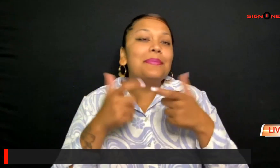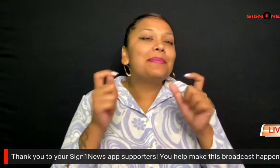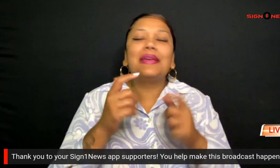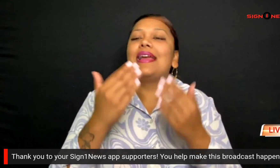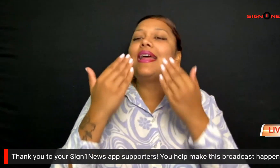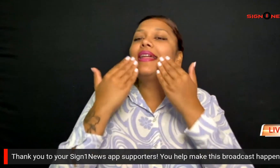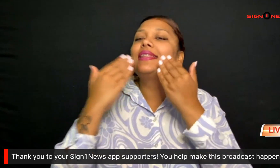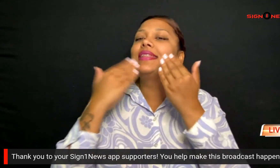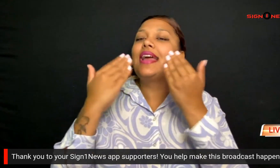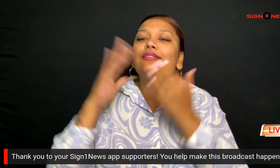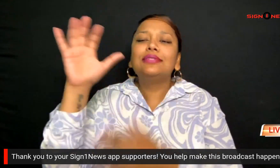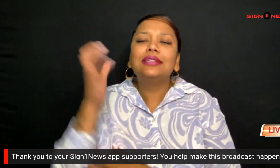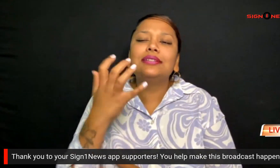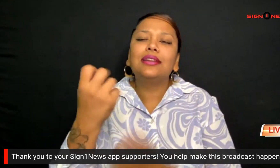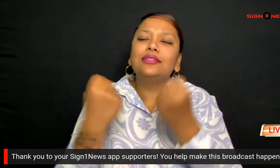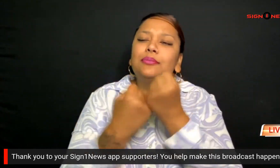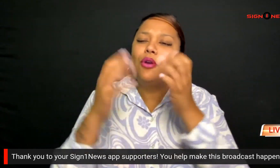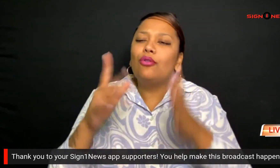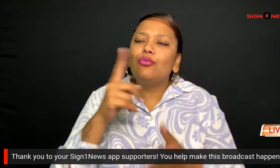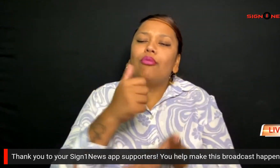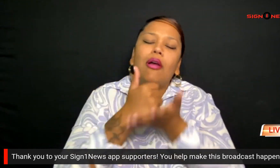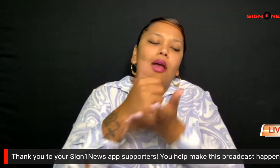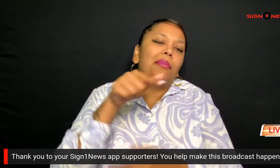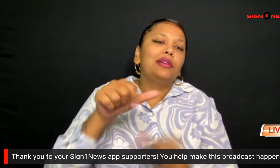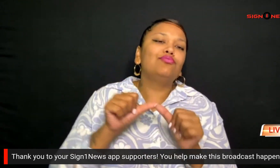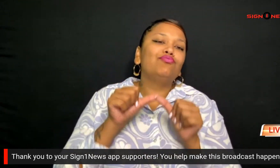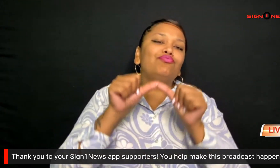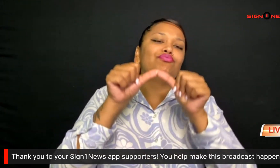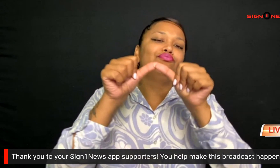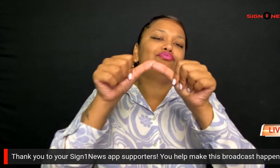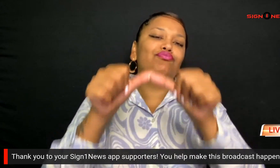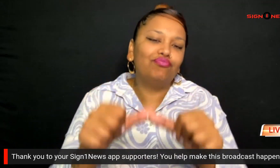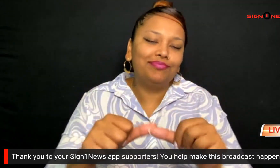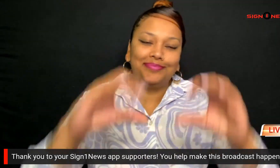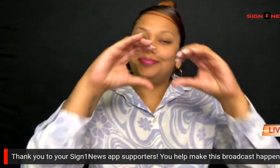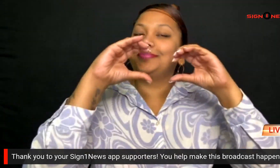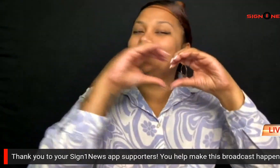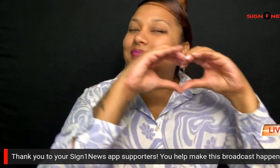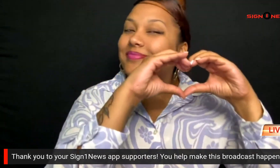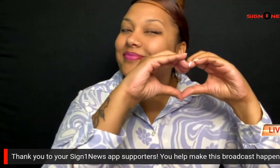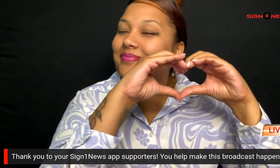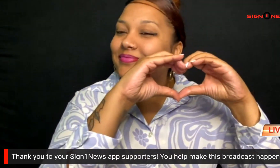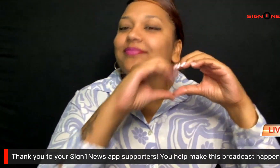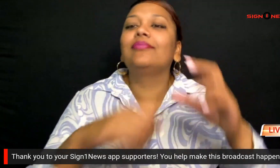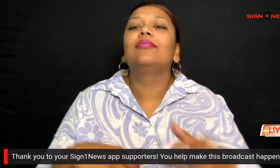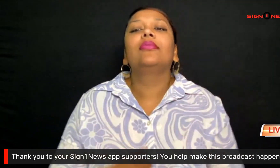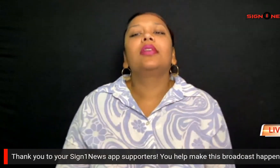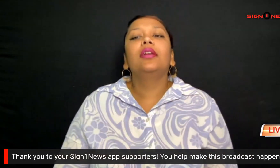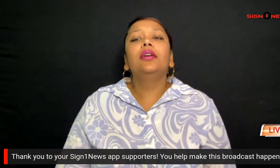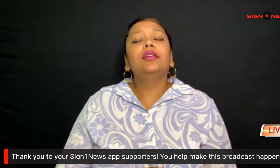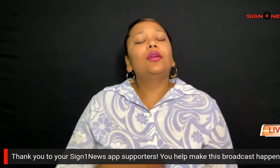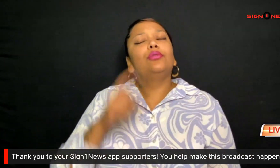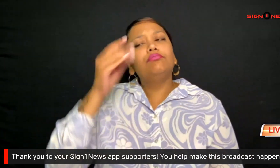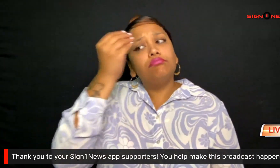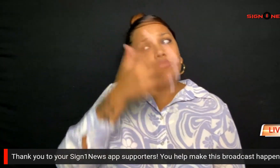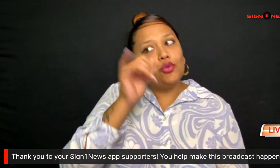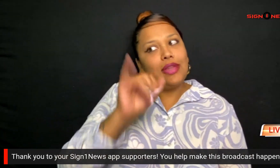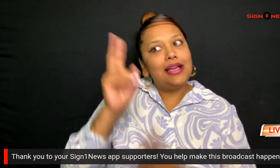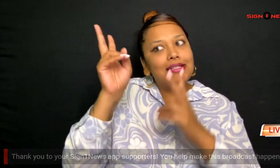you to our Sign1News app supporters you help make this broadcast happen you can download